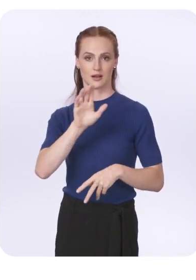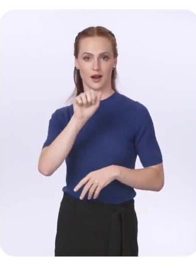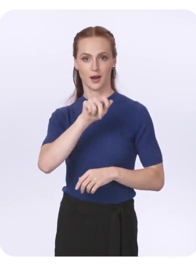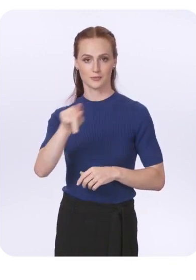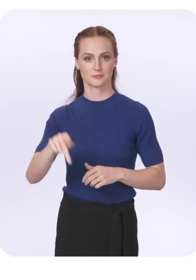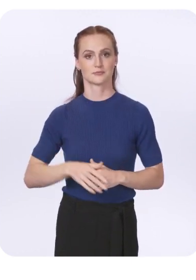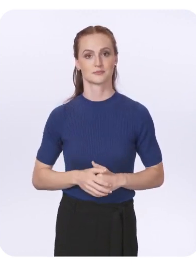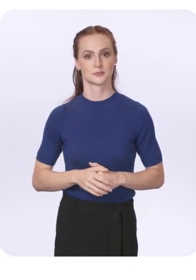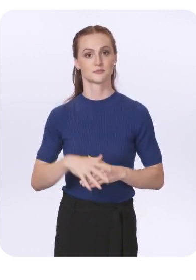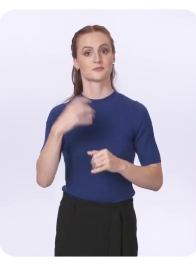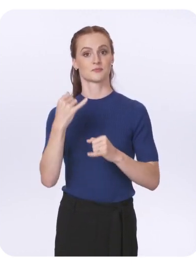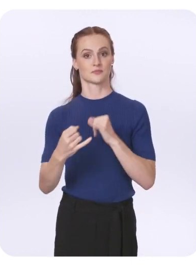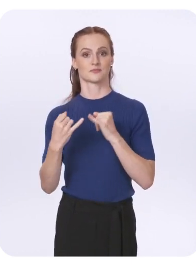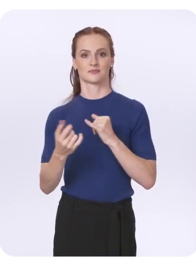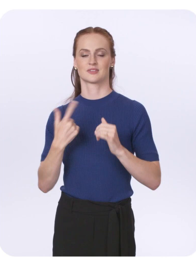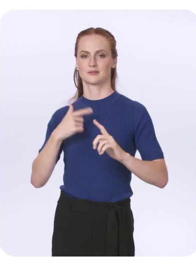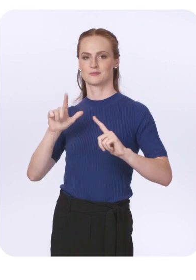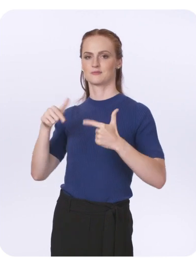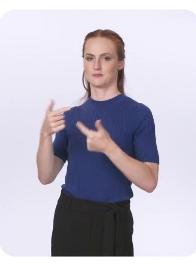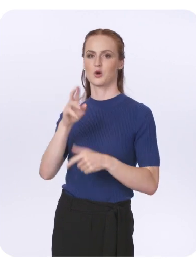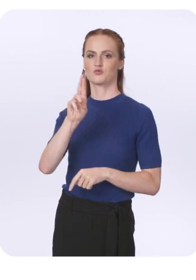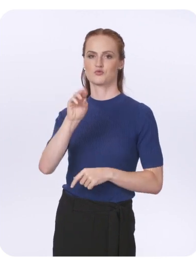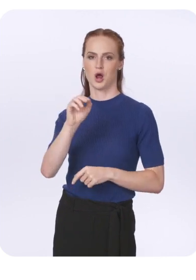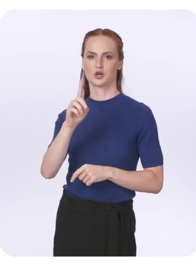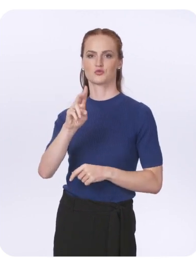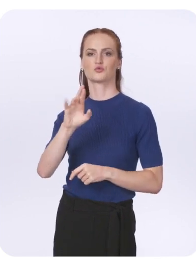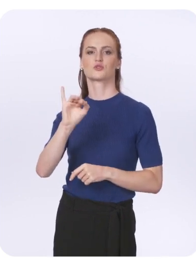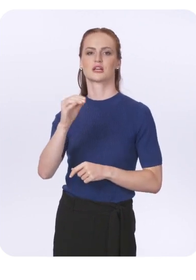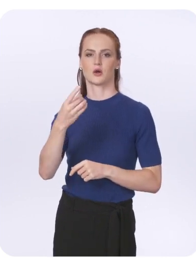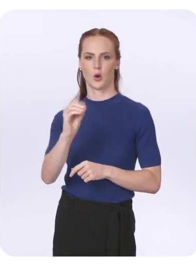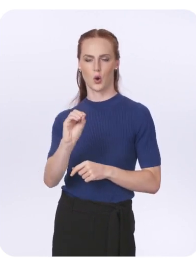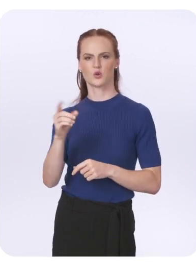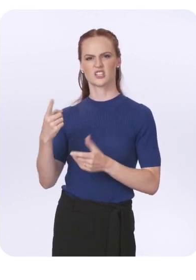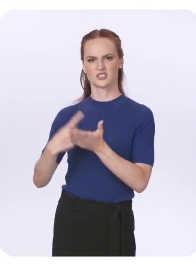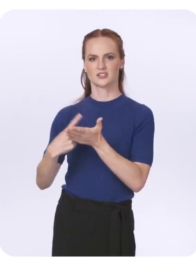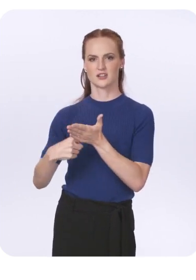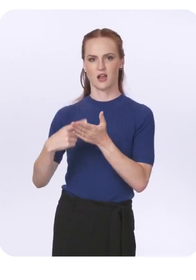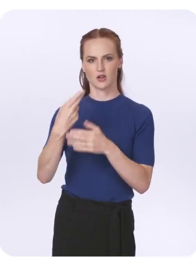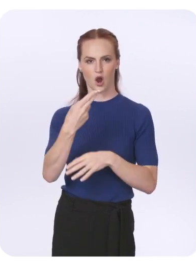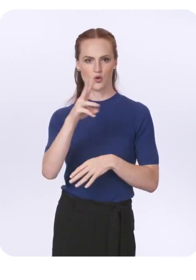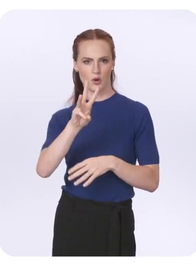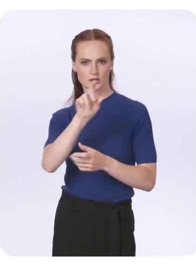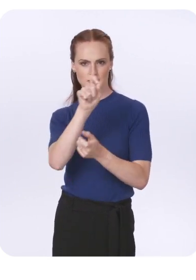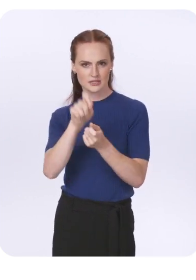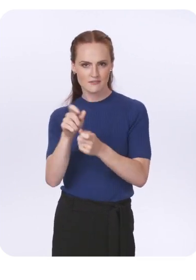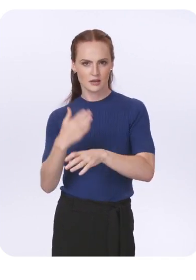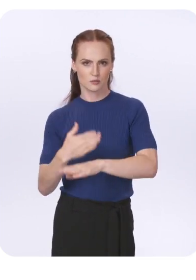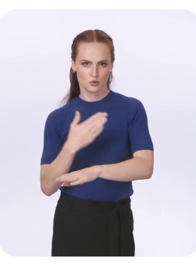Finally, I’m going to hand it off to Rodrigo to discuss hardware-specific improvements, as well as visual-quality ones